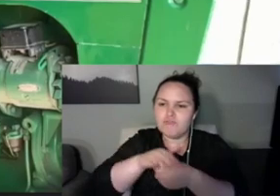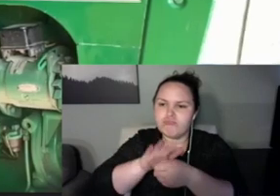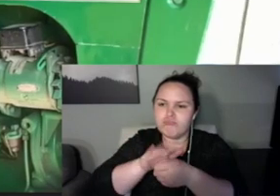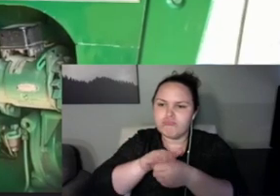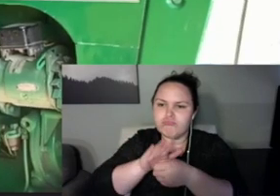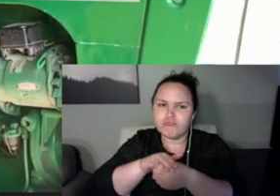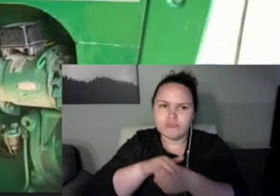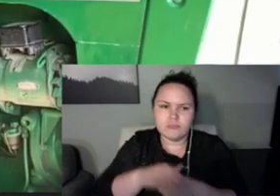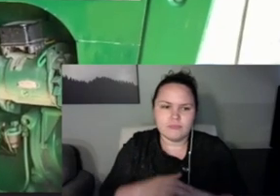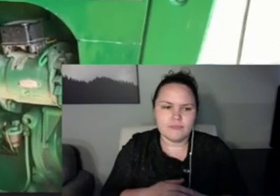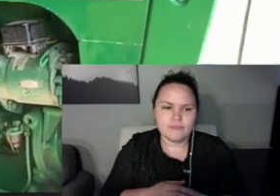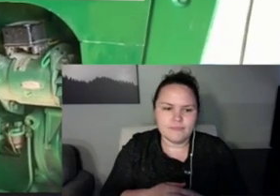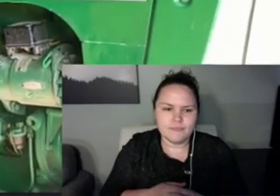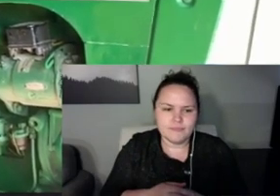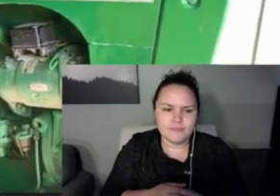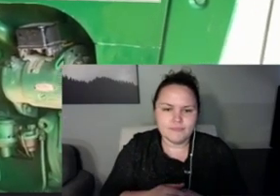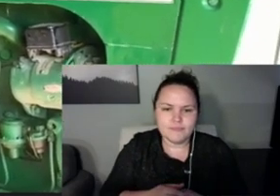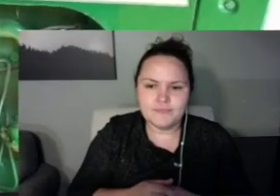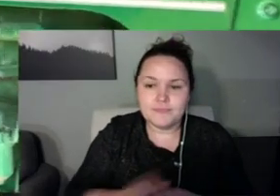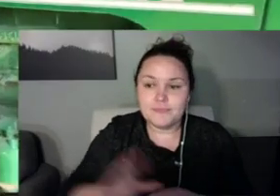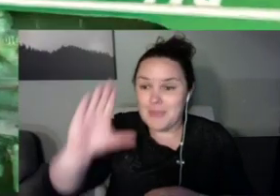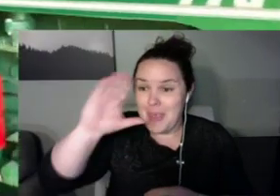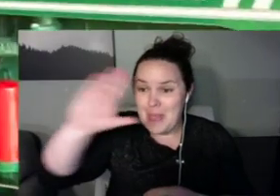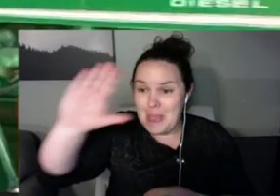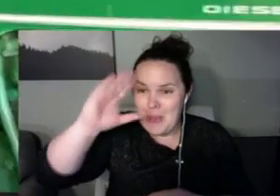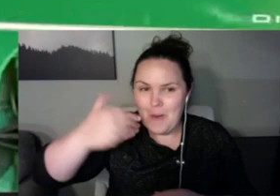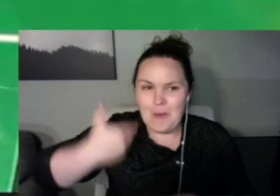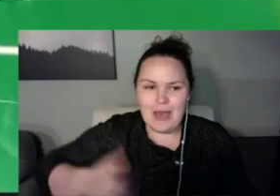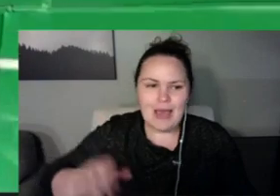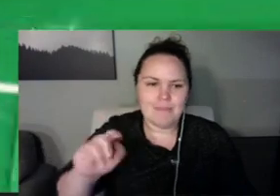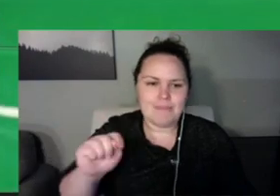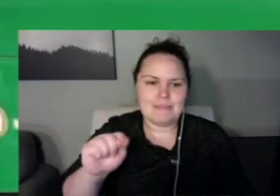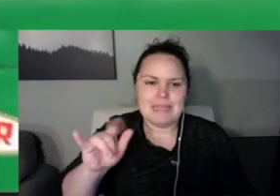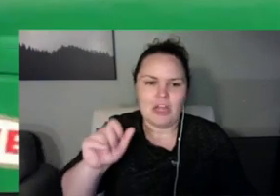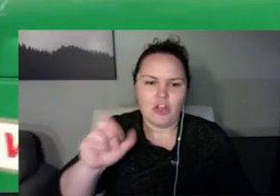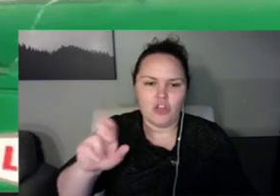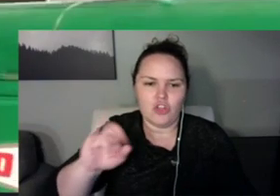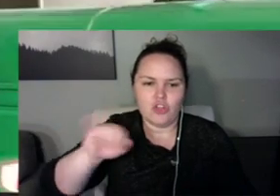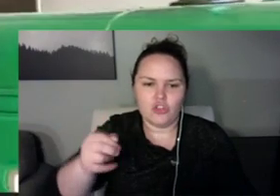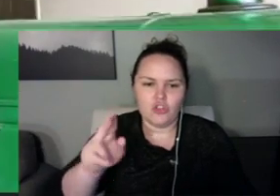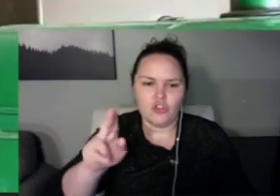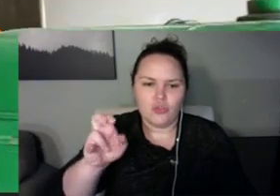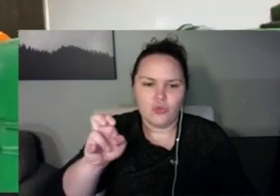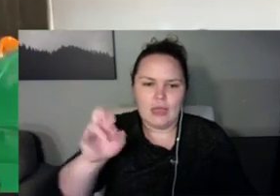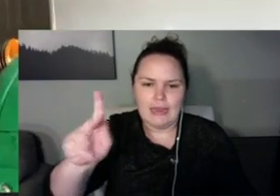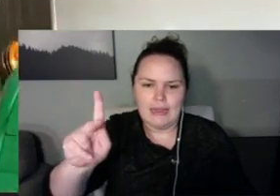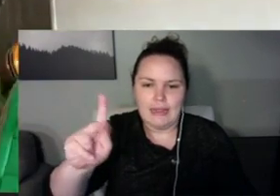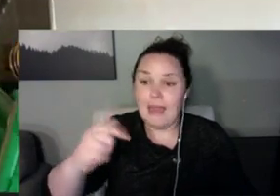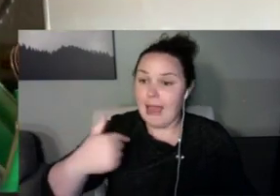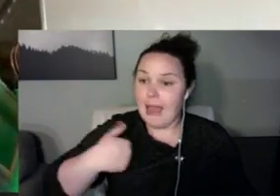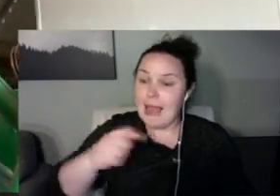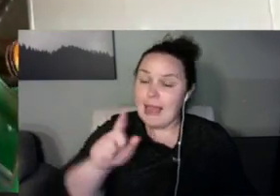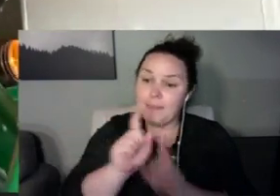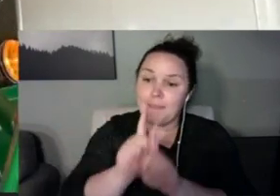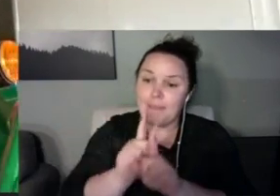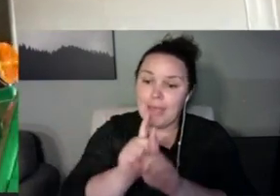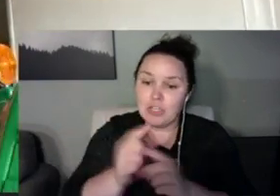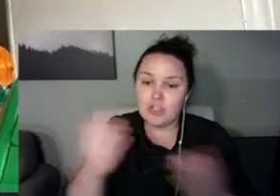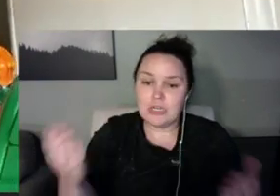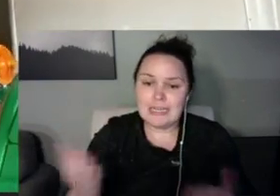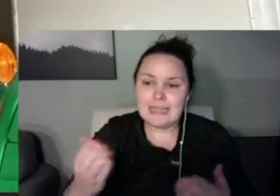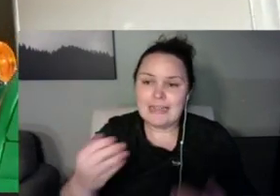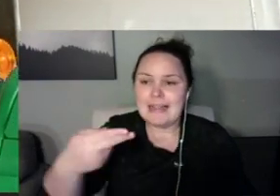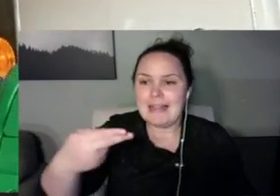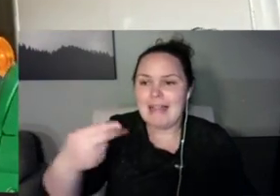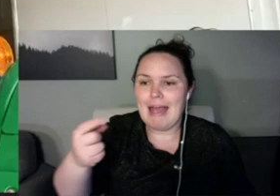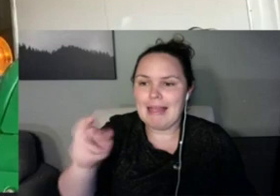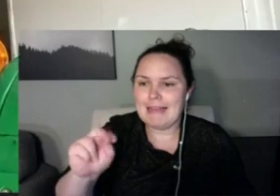Tyler: Hi everybody I'm Tyler Juranek. I'm one of the mentors here for Helen Keller